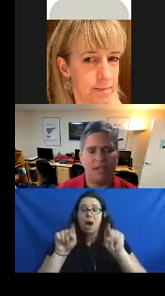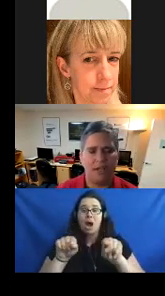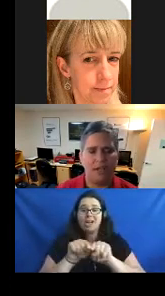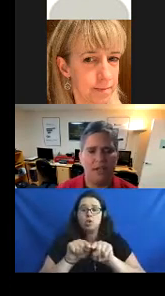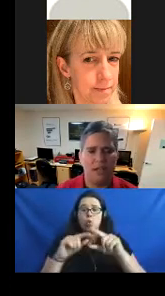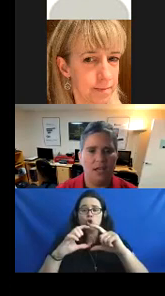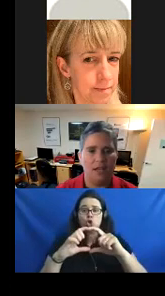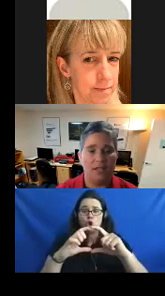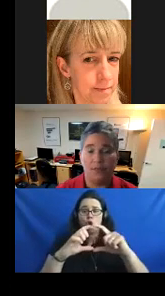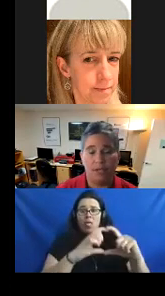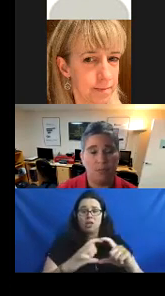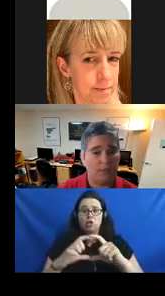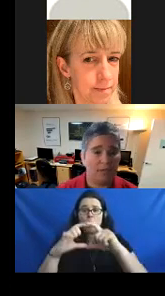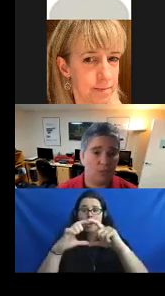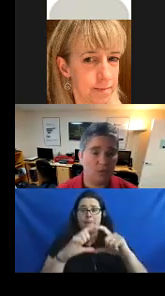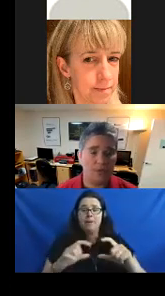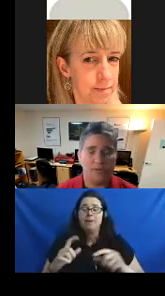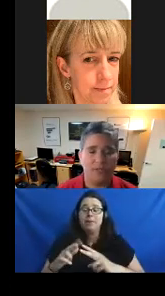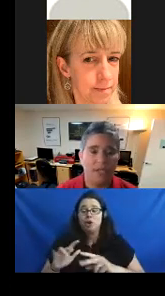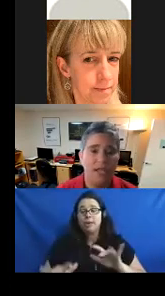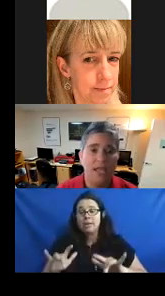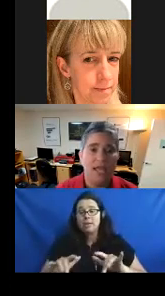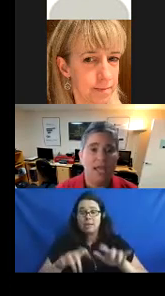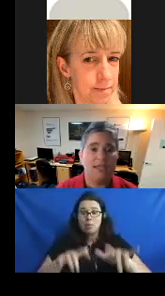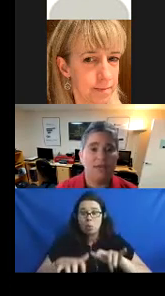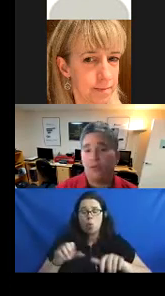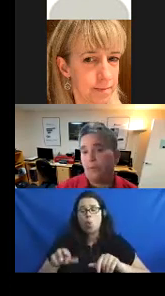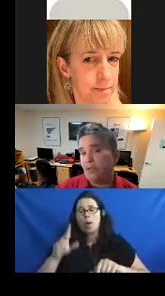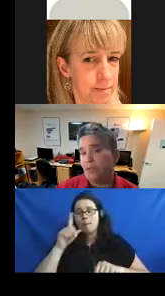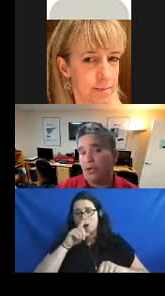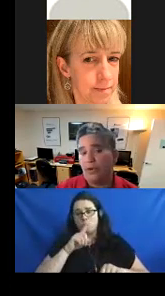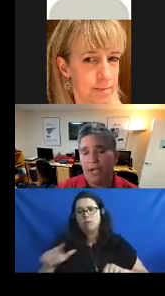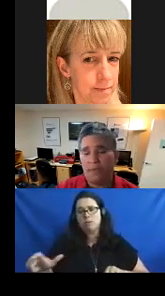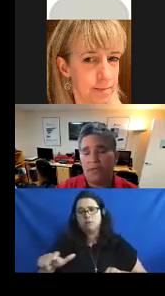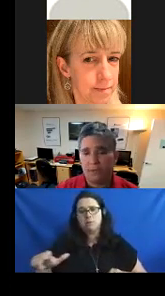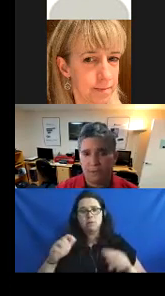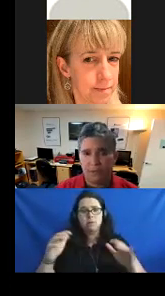EITHER WITH KEYBOARD COMMANDS OR THE MOUSE. ALSO, I MENTIONED POINTER ENHANCEMENTS.